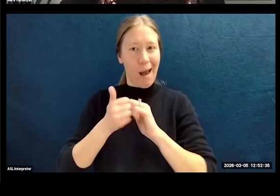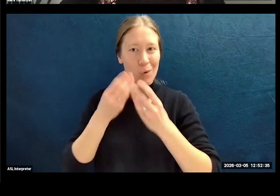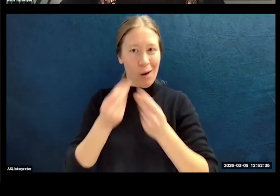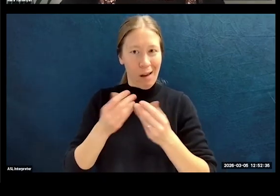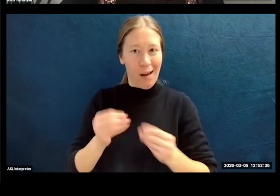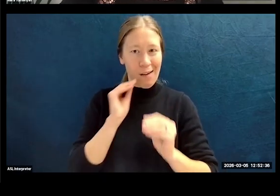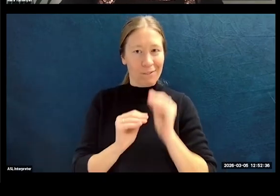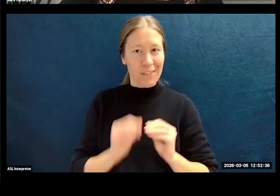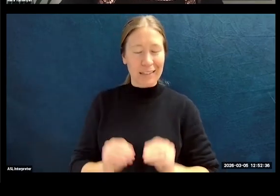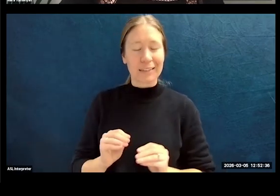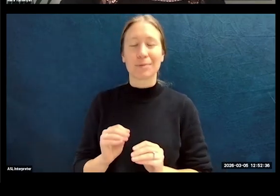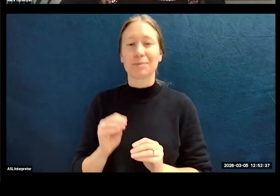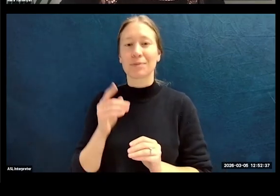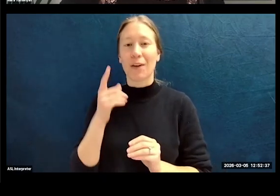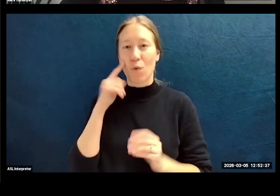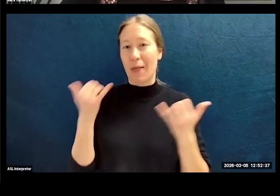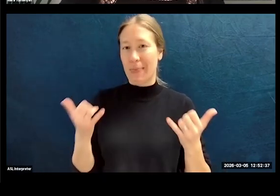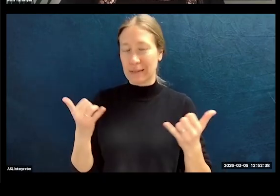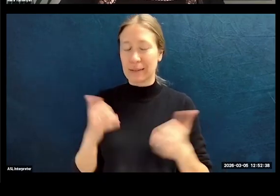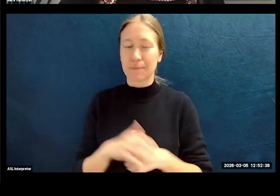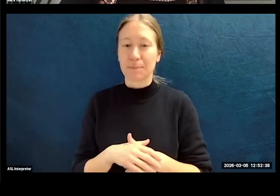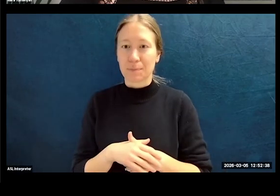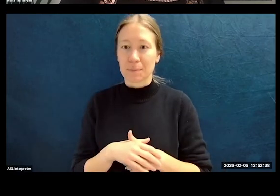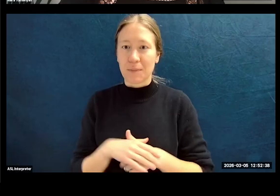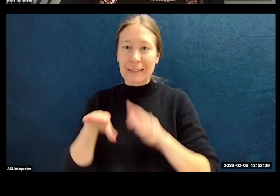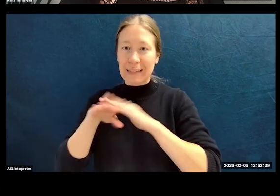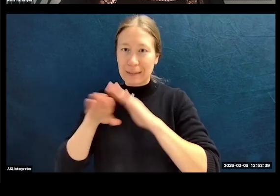I know this was a brief and very high-level overview